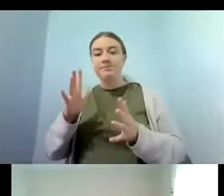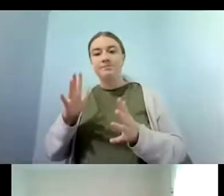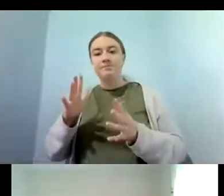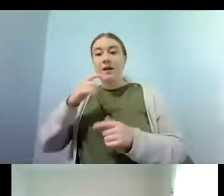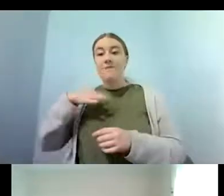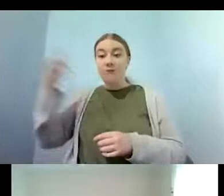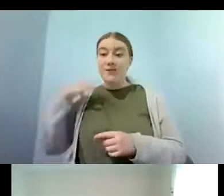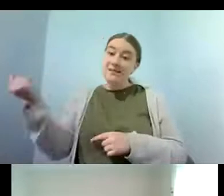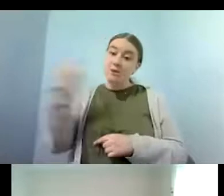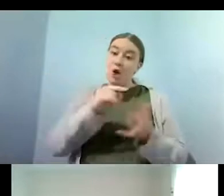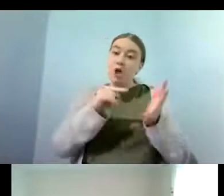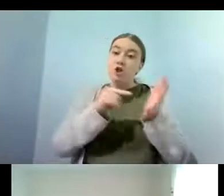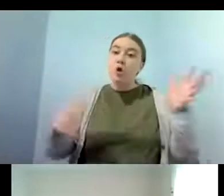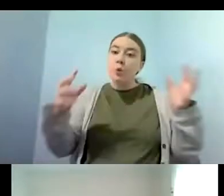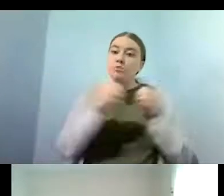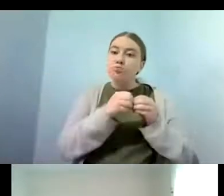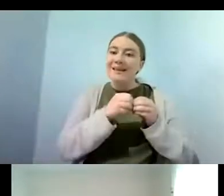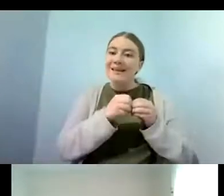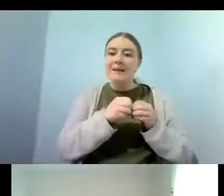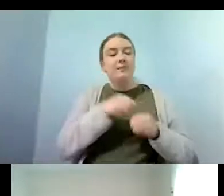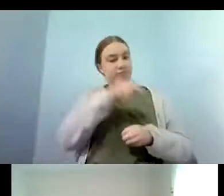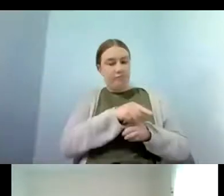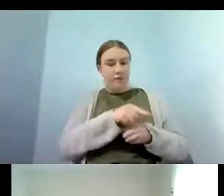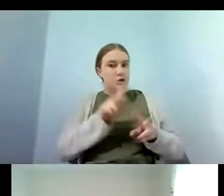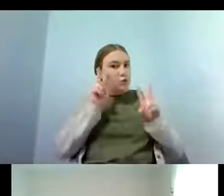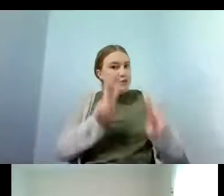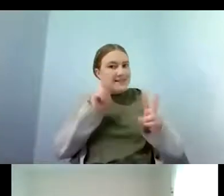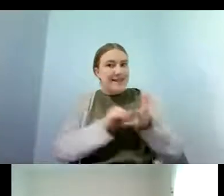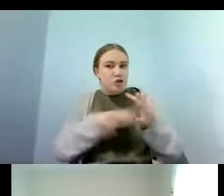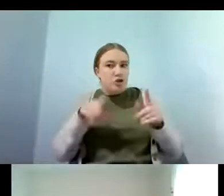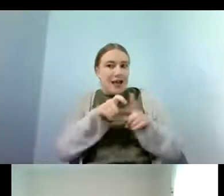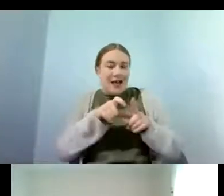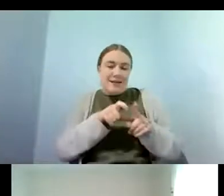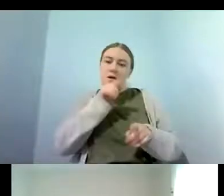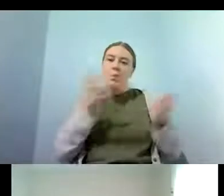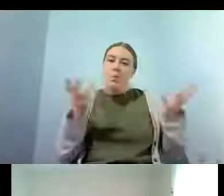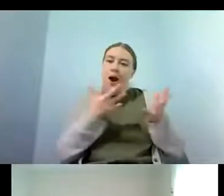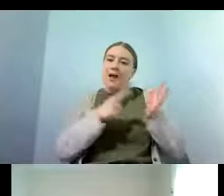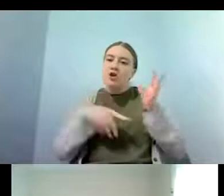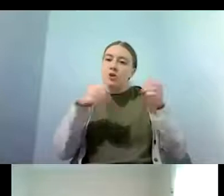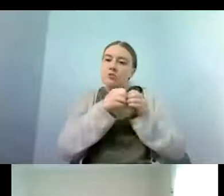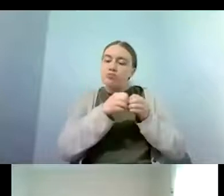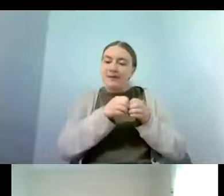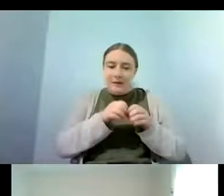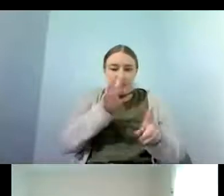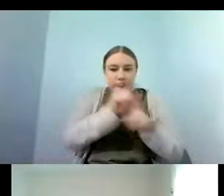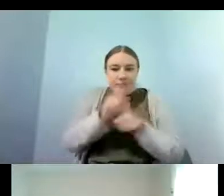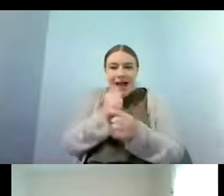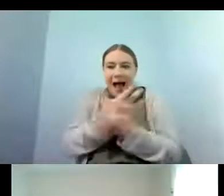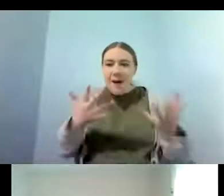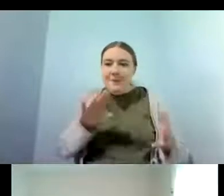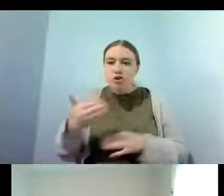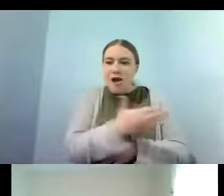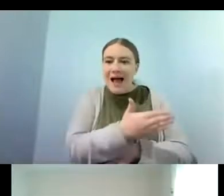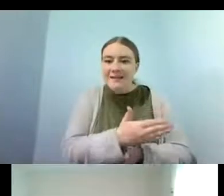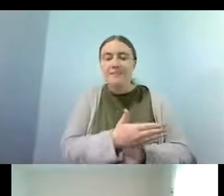migrate over that notch at tewkesbury this um work is coupled with a camera that also